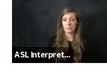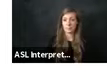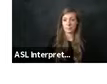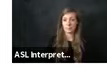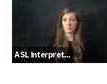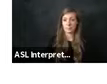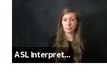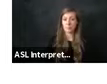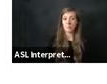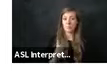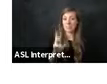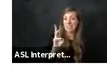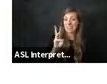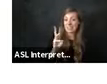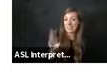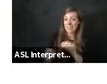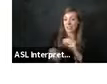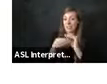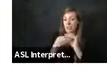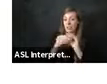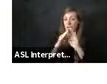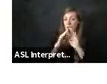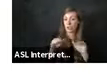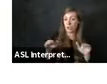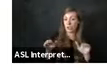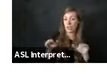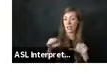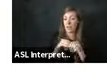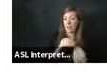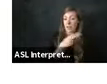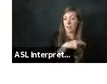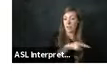and six additional children have been hospitalized with Miss C,